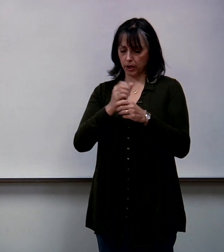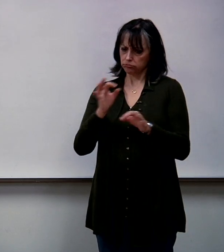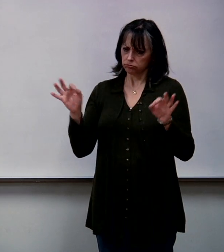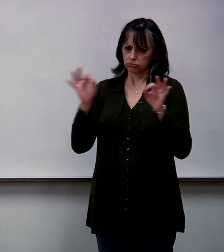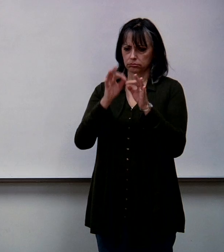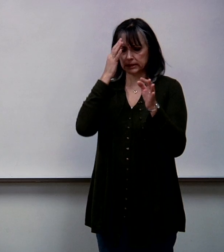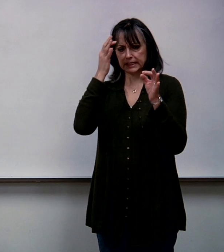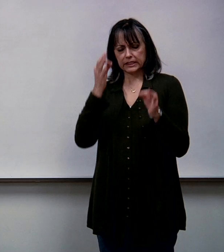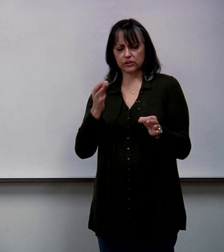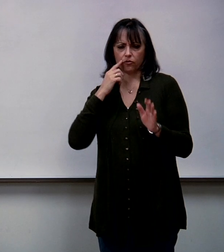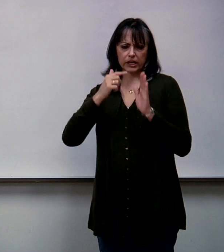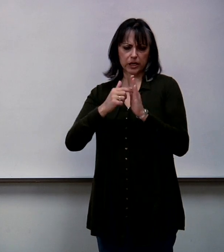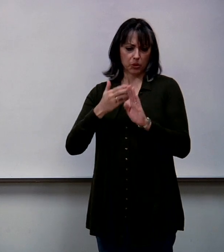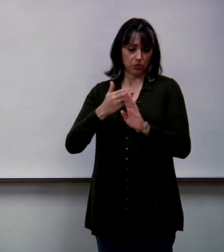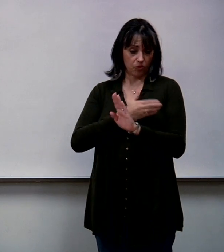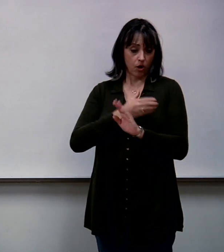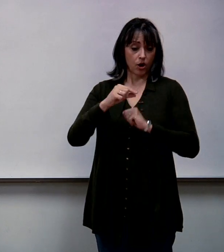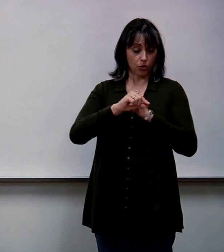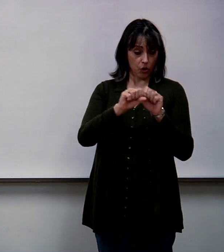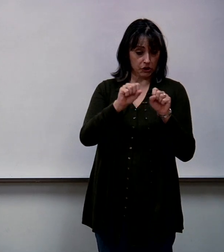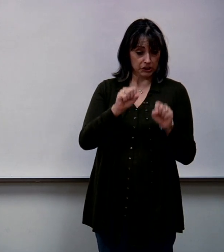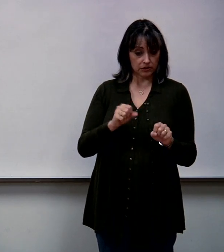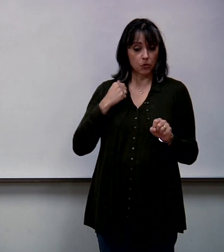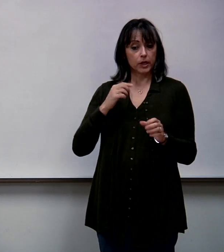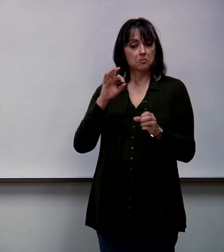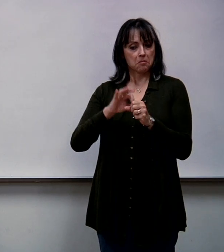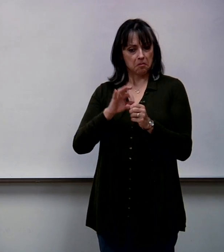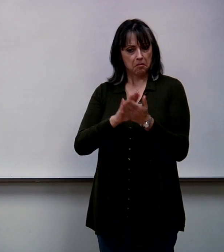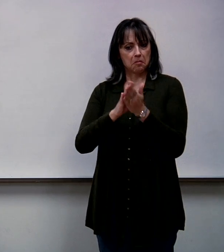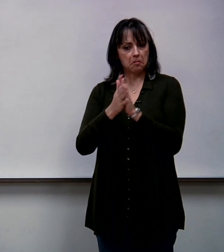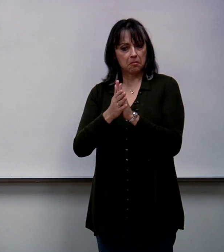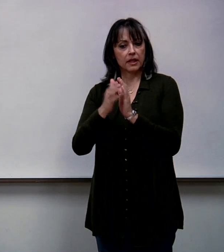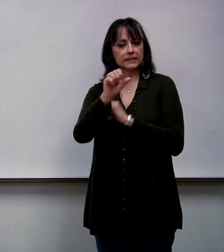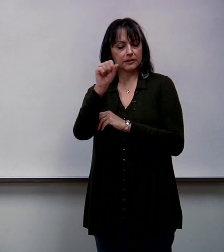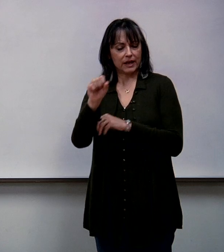deciding to go from quarters to semesters, Student Government is one of the major bodies that has to make